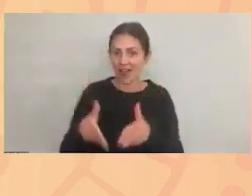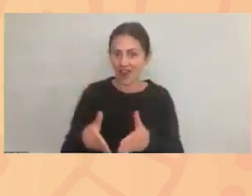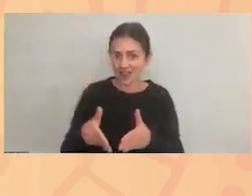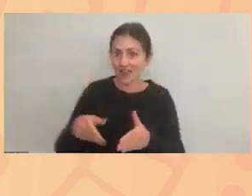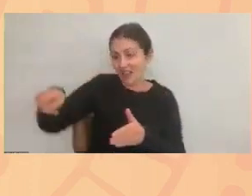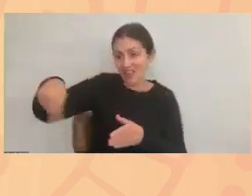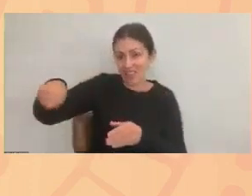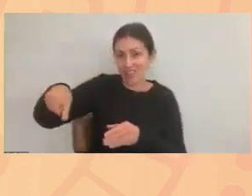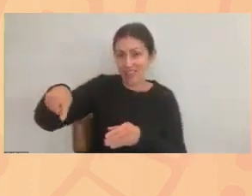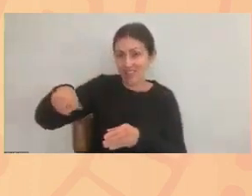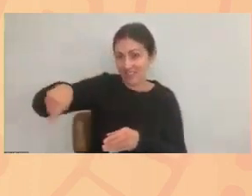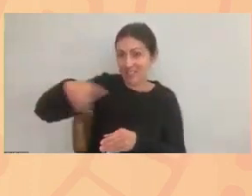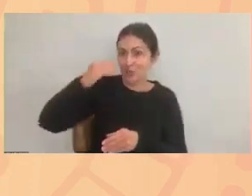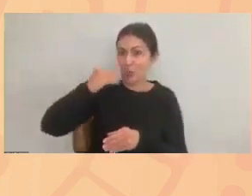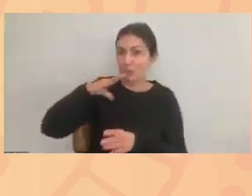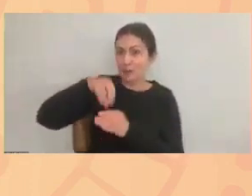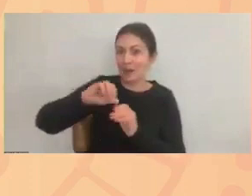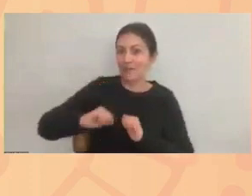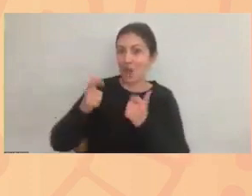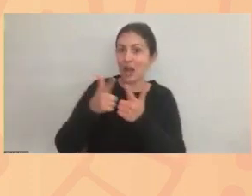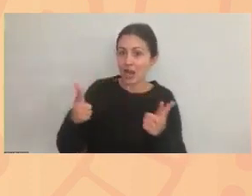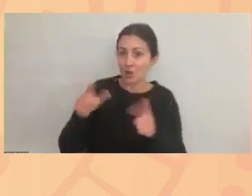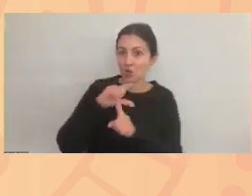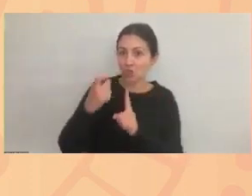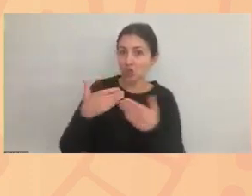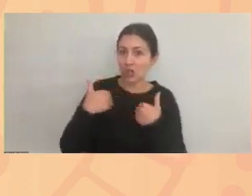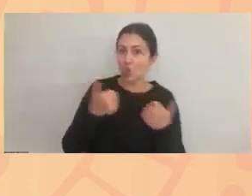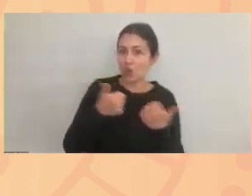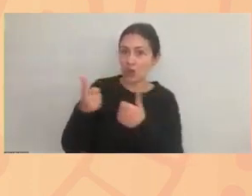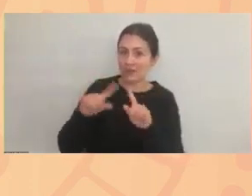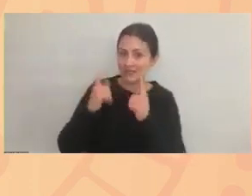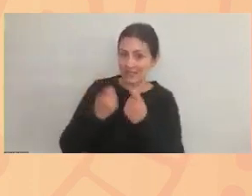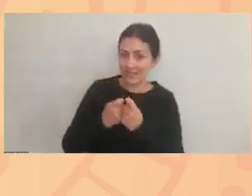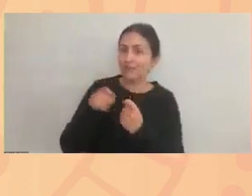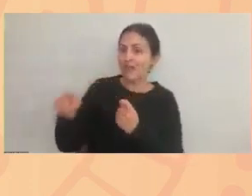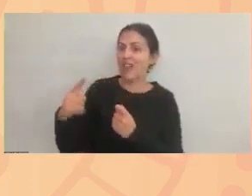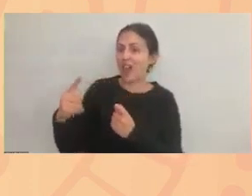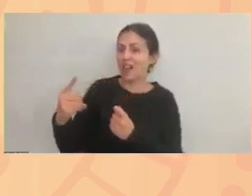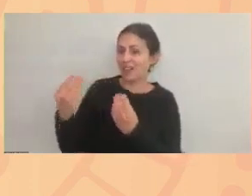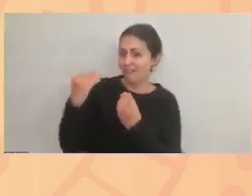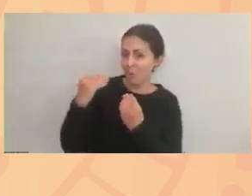and wellbeing team and they inform a lot of the practices that we have within the service.